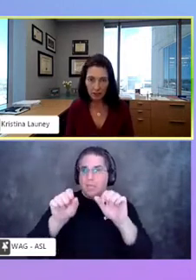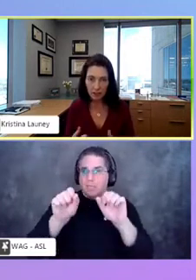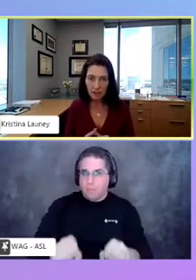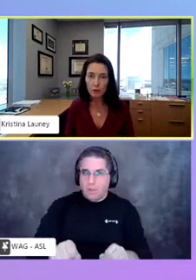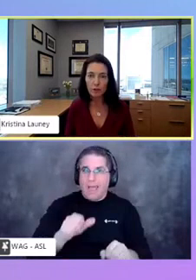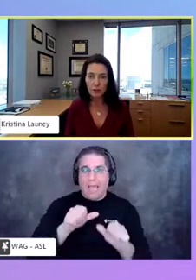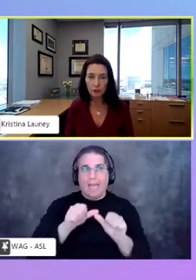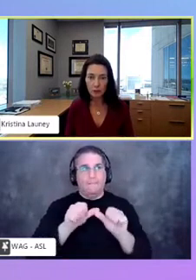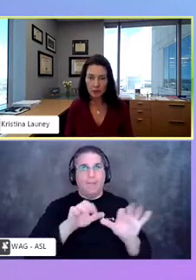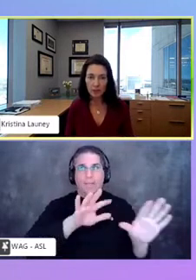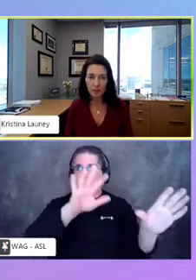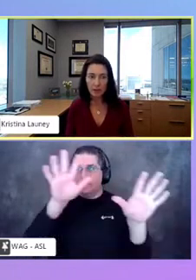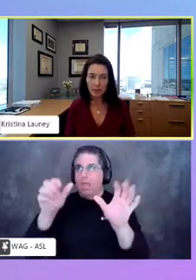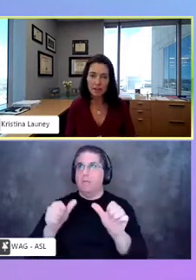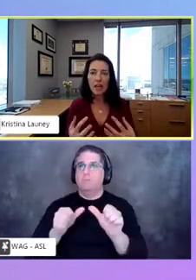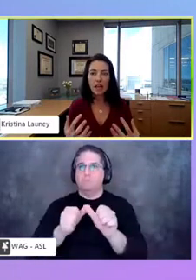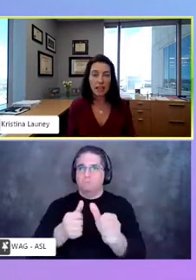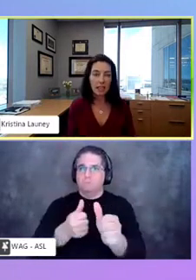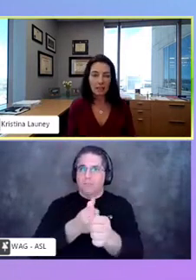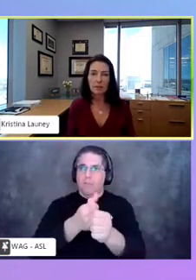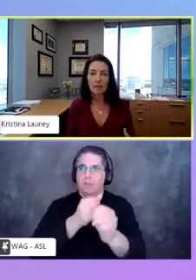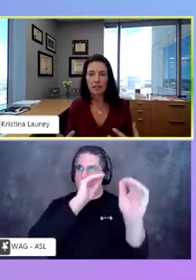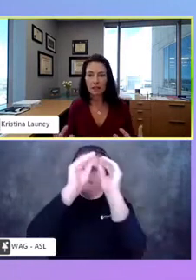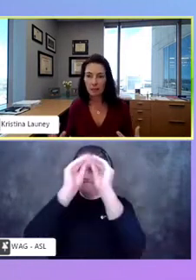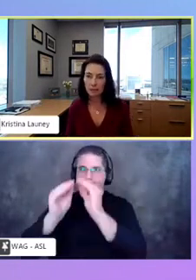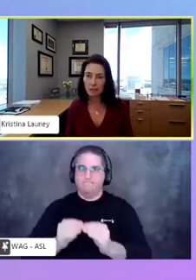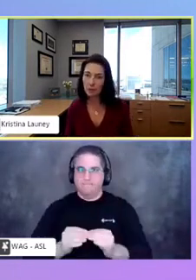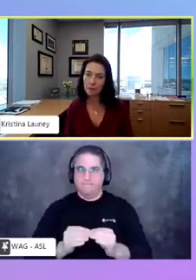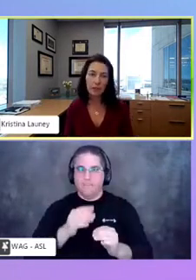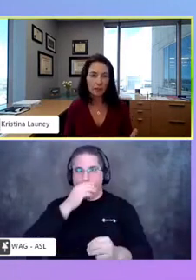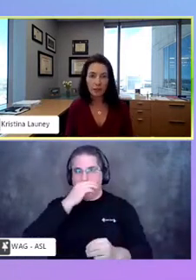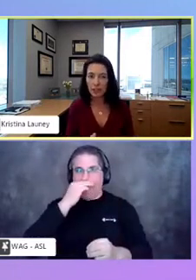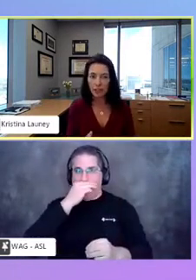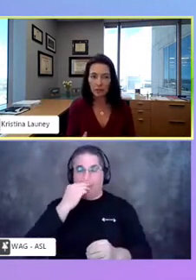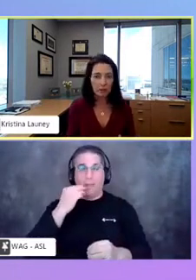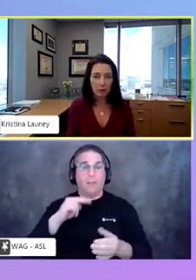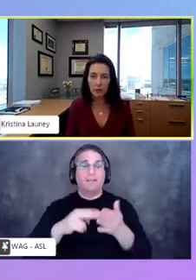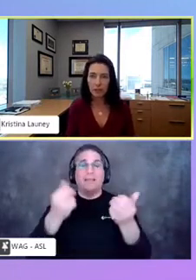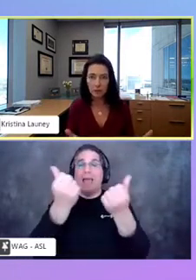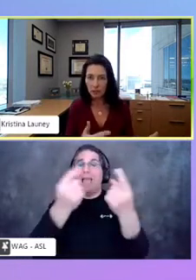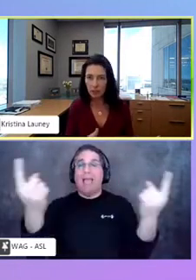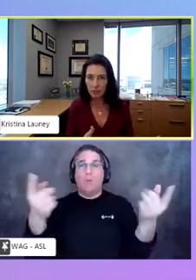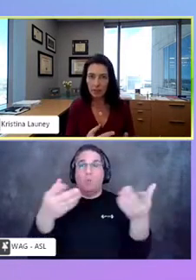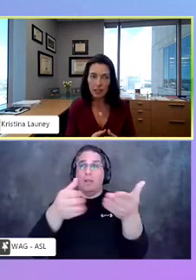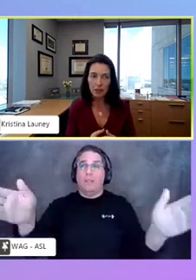are the main components of the group here have facilities accessible in our and maintain